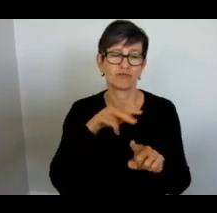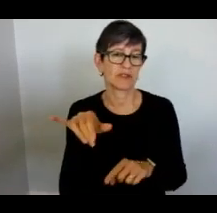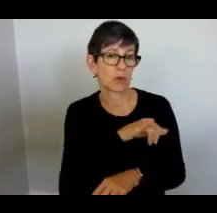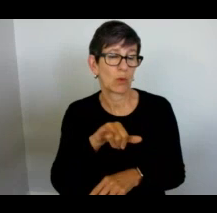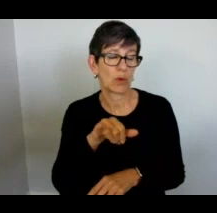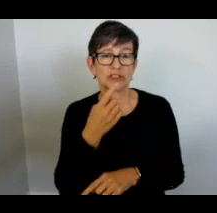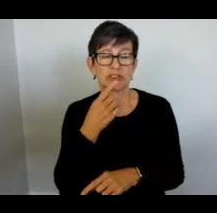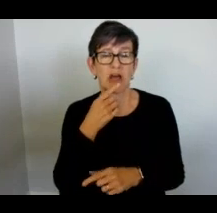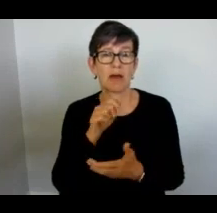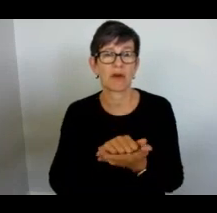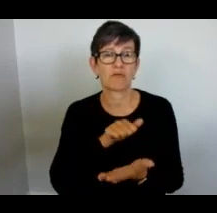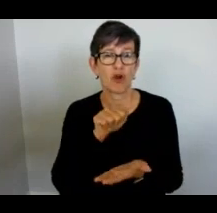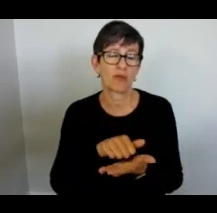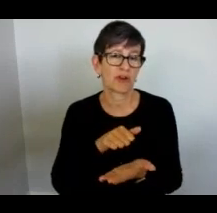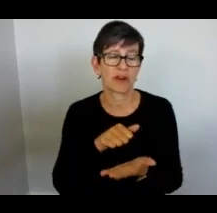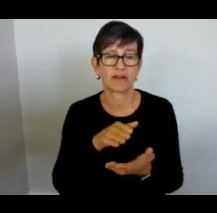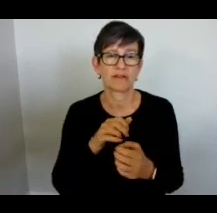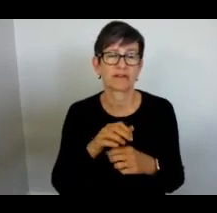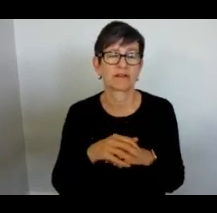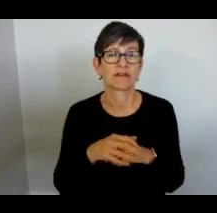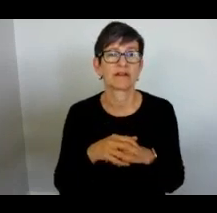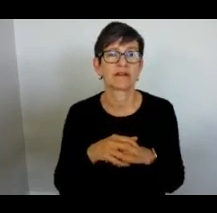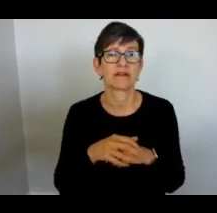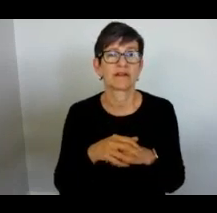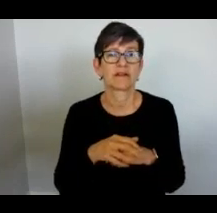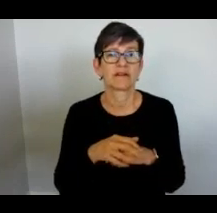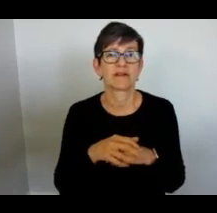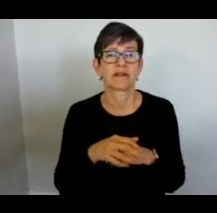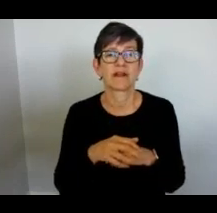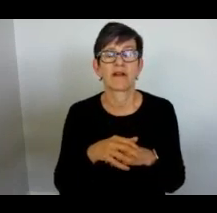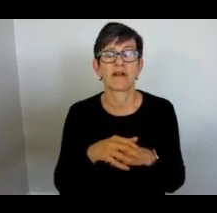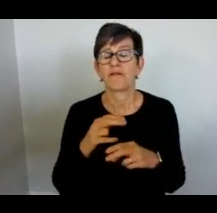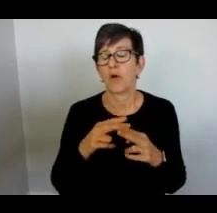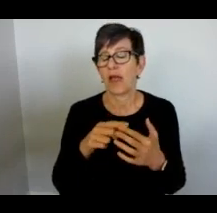may be, for example, take a different view on whether a long-term or short-term order